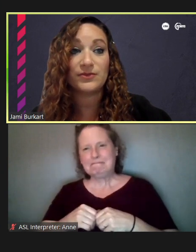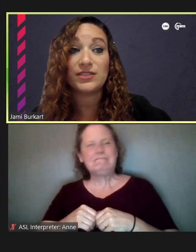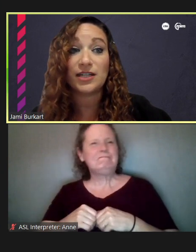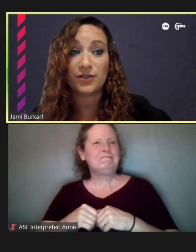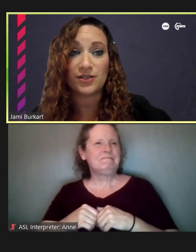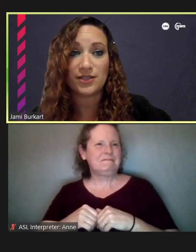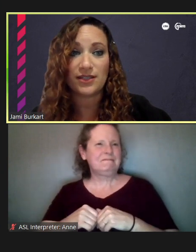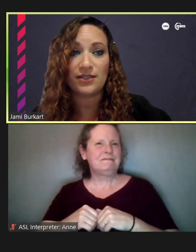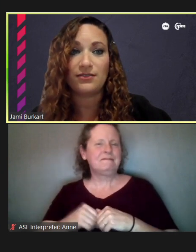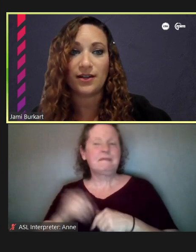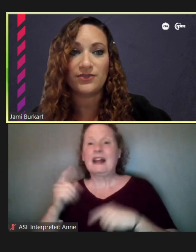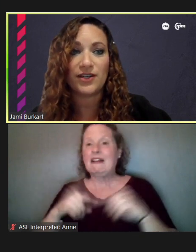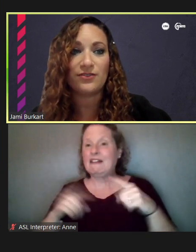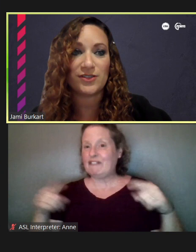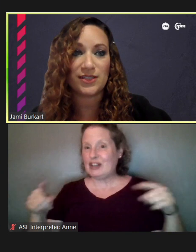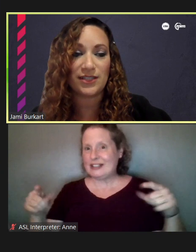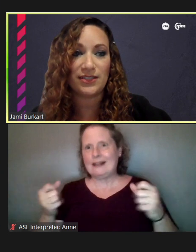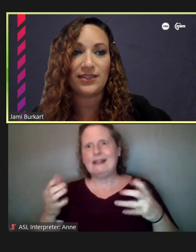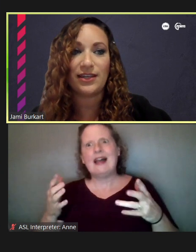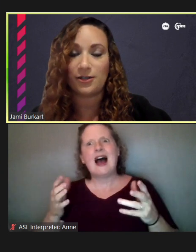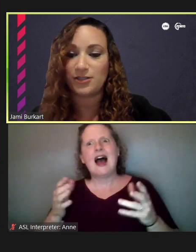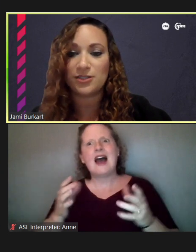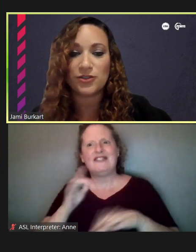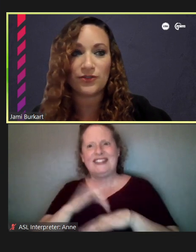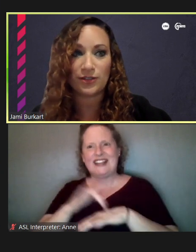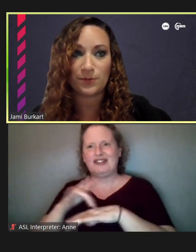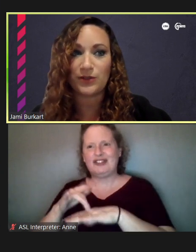Diversity -- a lot of diversity in the Heritage of the community.